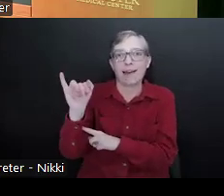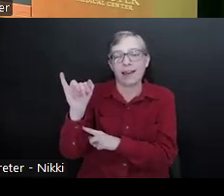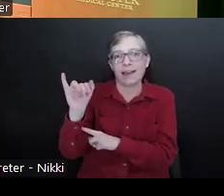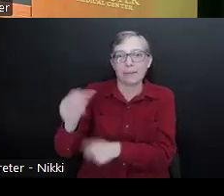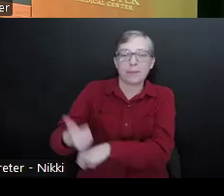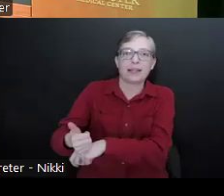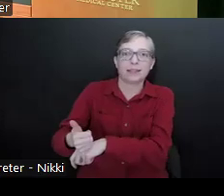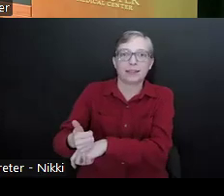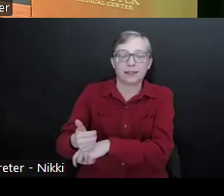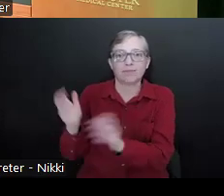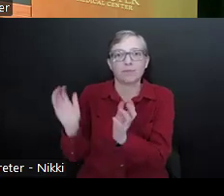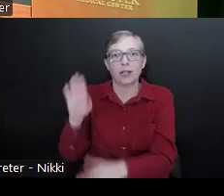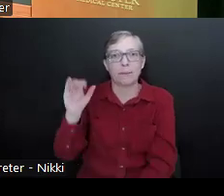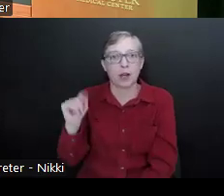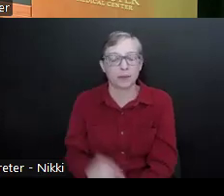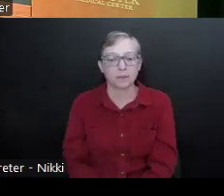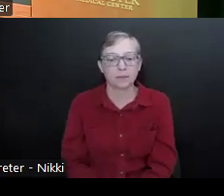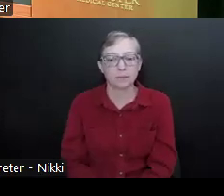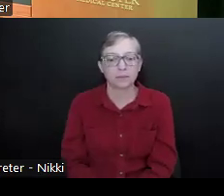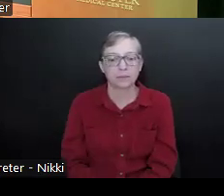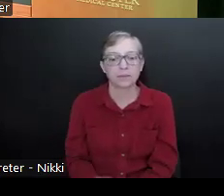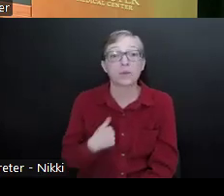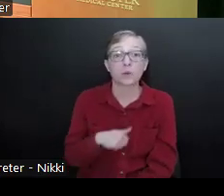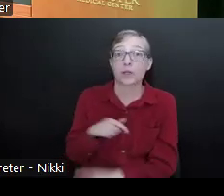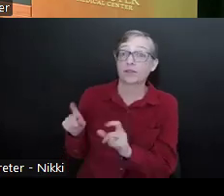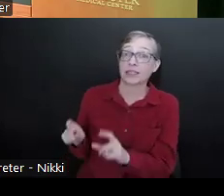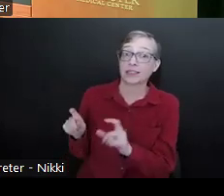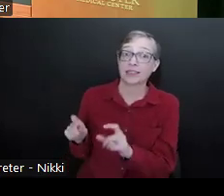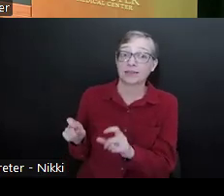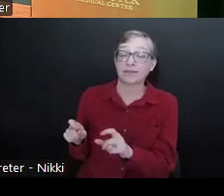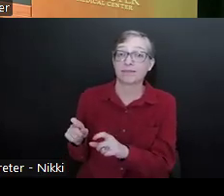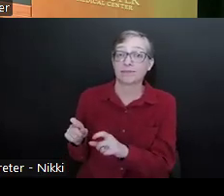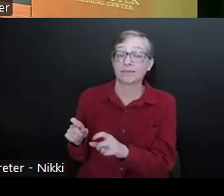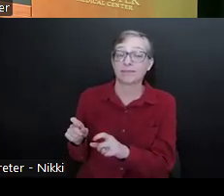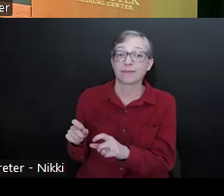having tested this out it it is like night and day better uh than than what our typical text